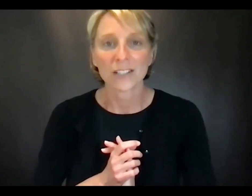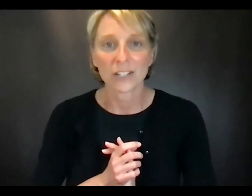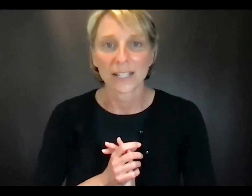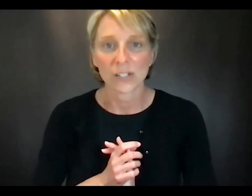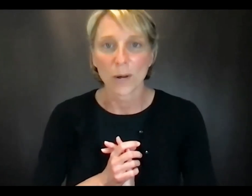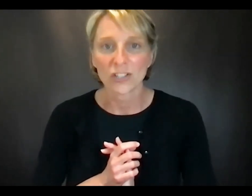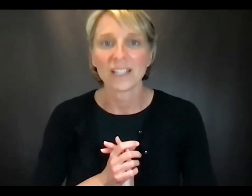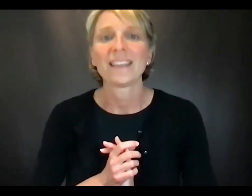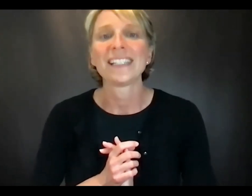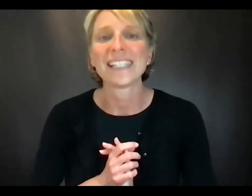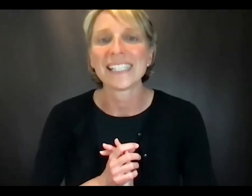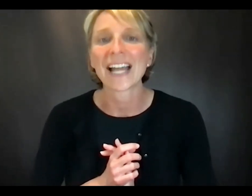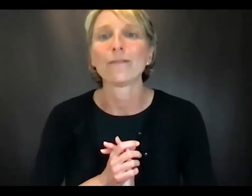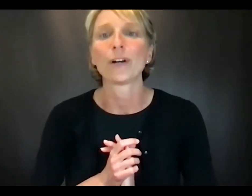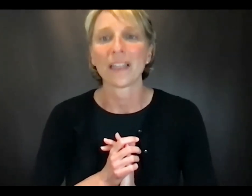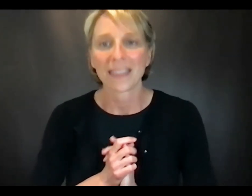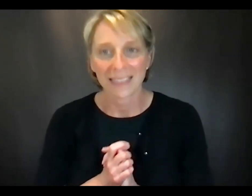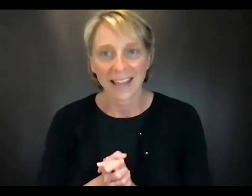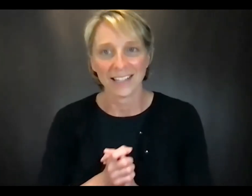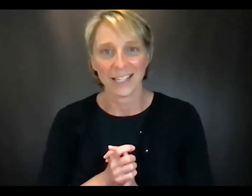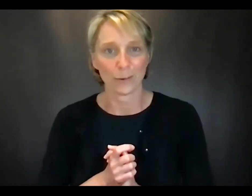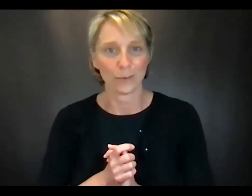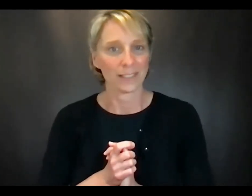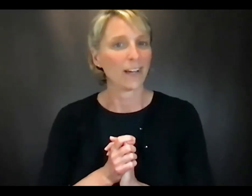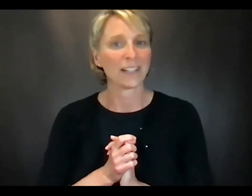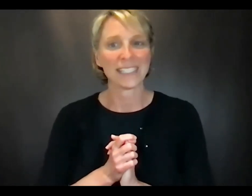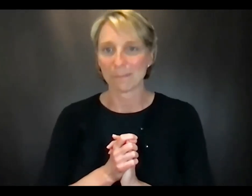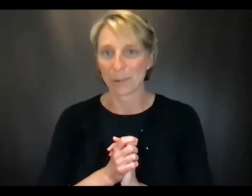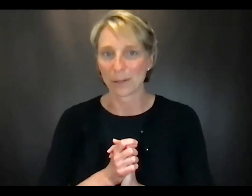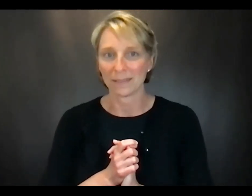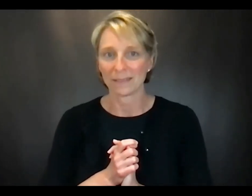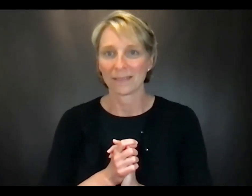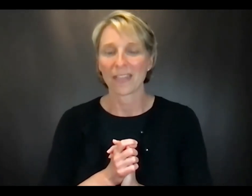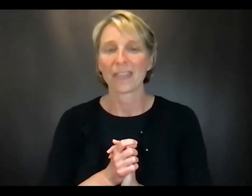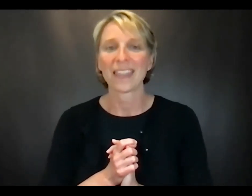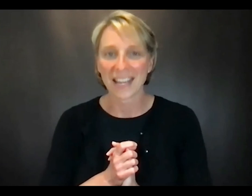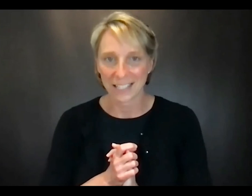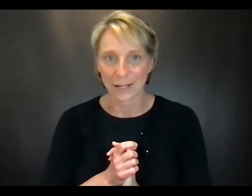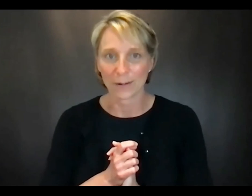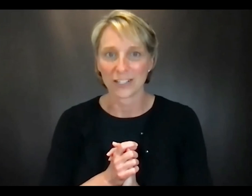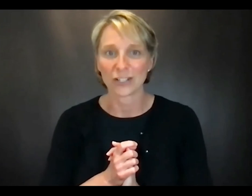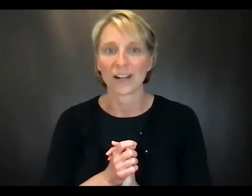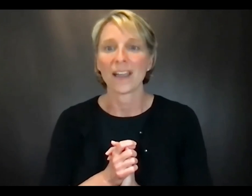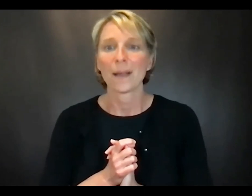your next question. This is the sign for thank you. It's very simple. Thank you. It is your